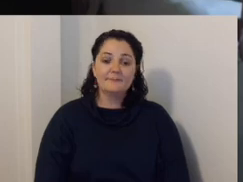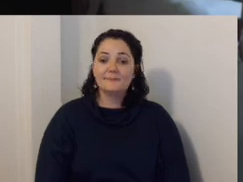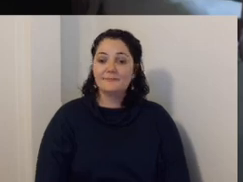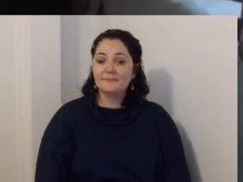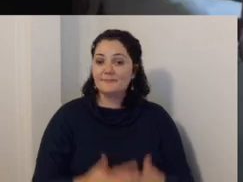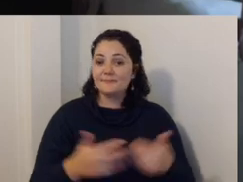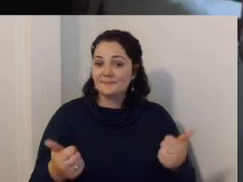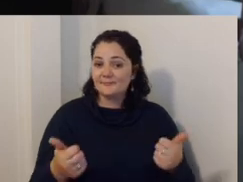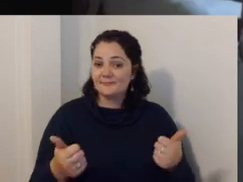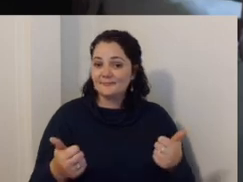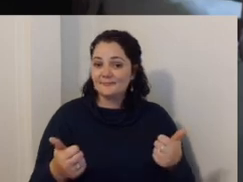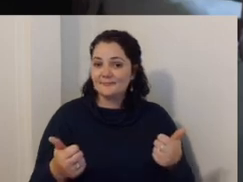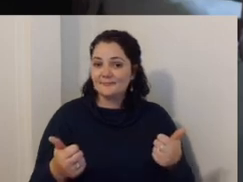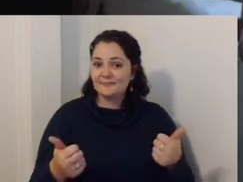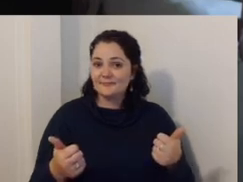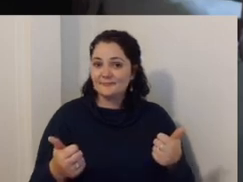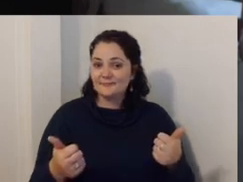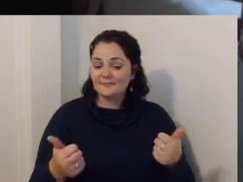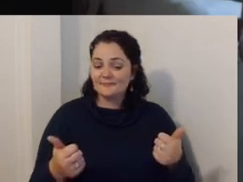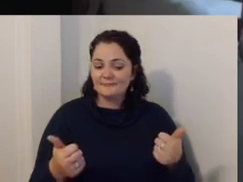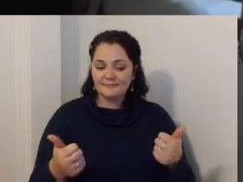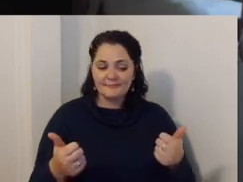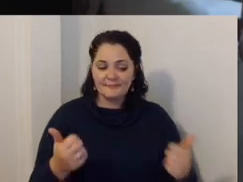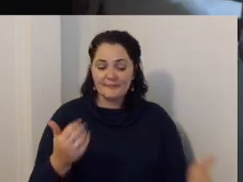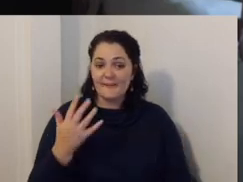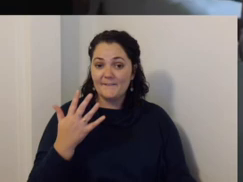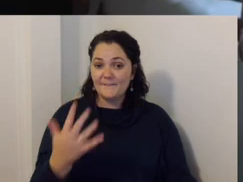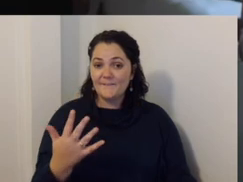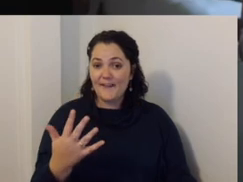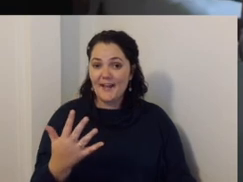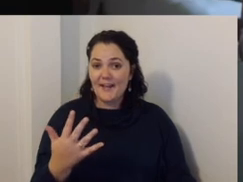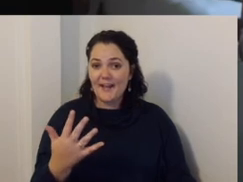alright you have exactly five more minutes to finish these drawings up